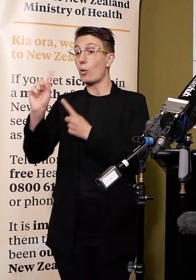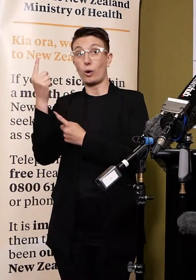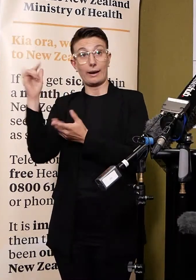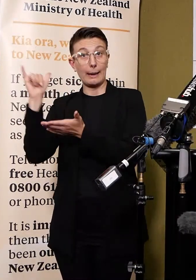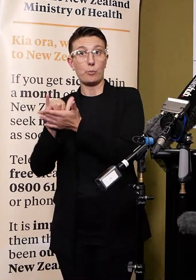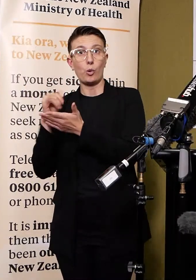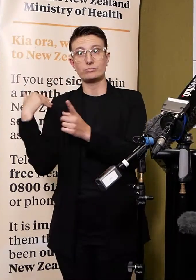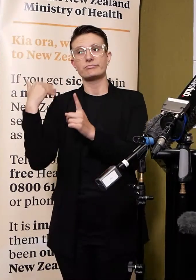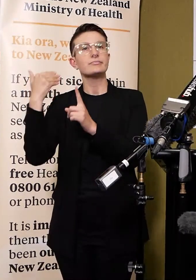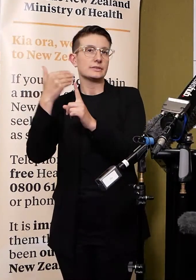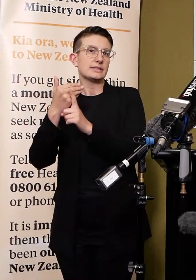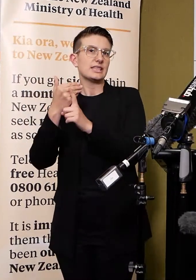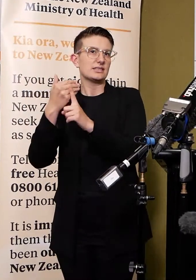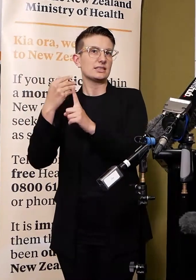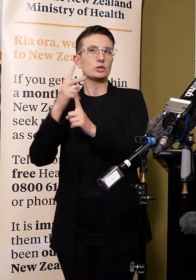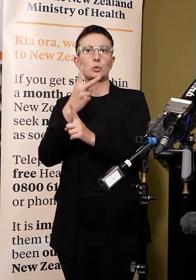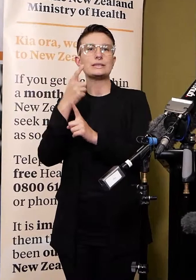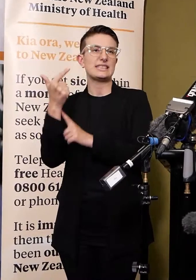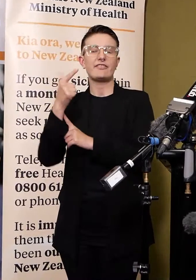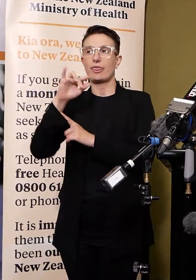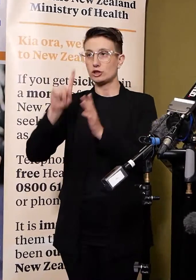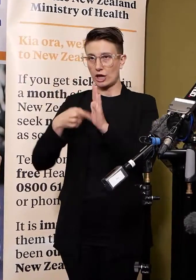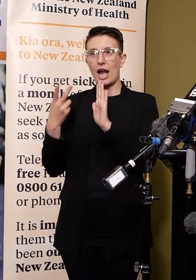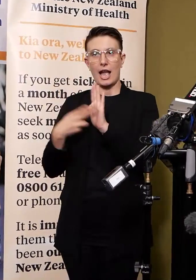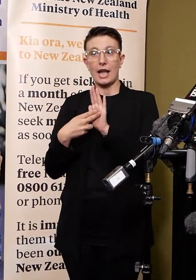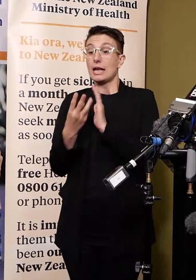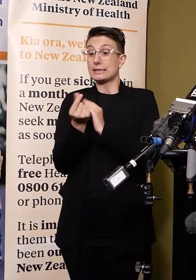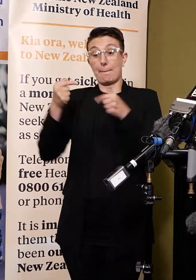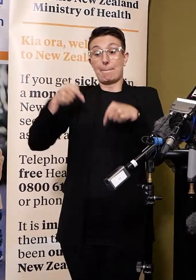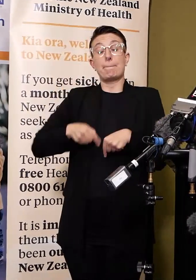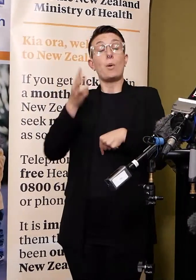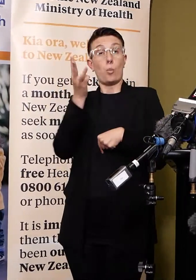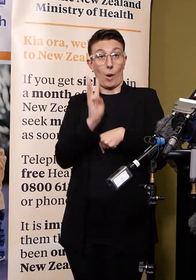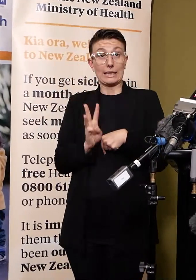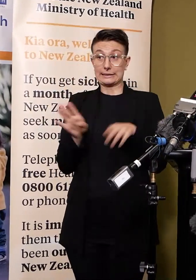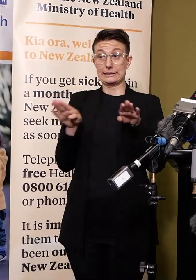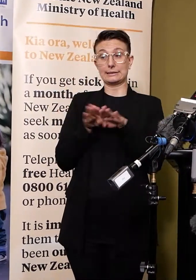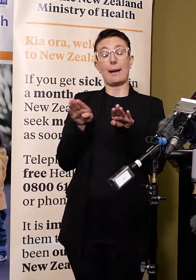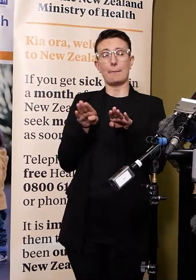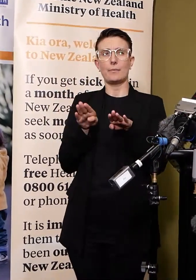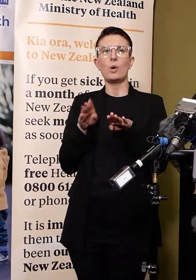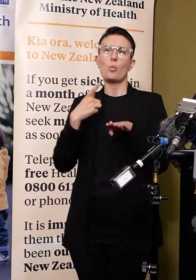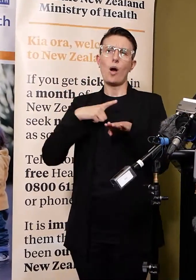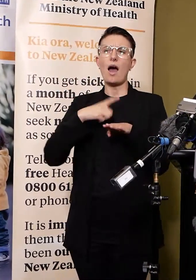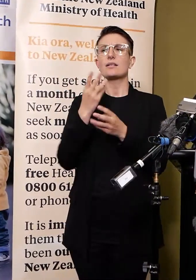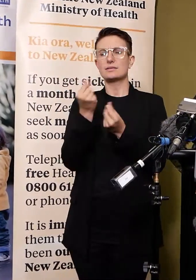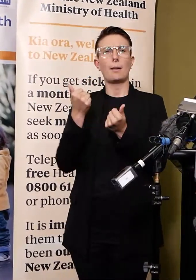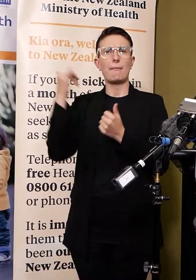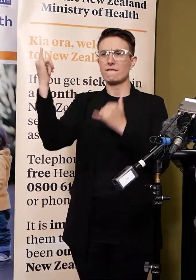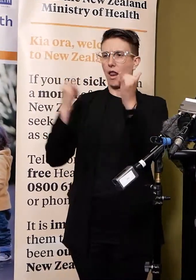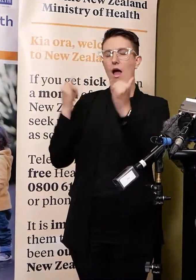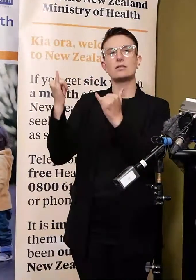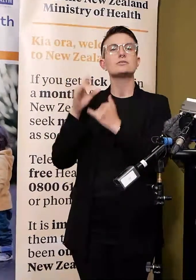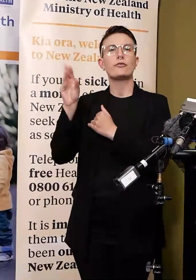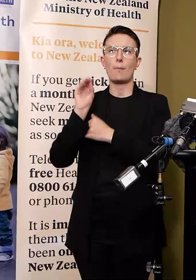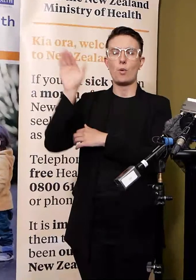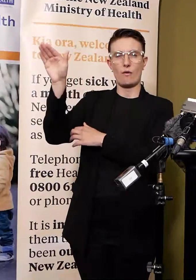at Wellington airport, which receives a small number of international flights. We're constantly monitoring what we're doing at the airport